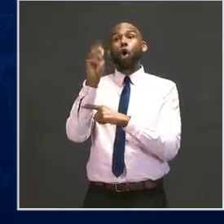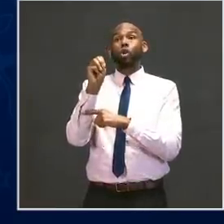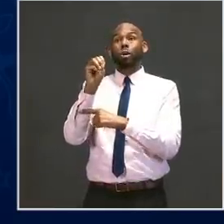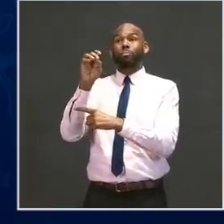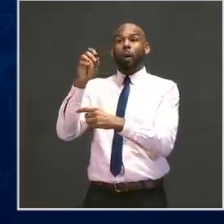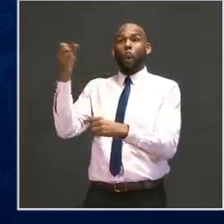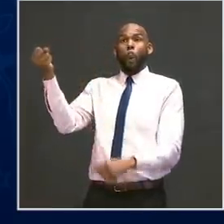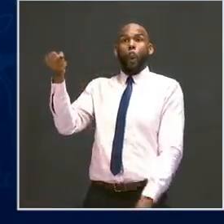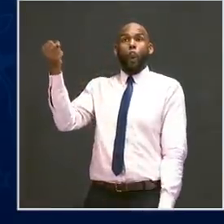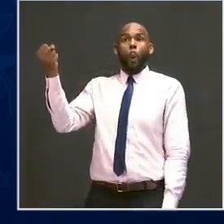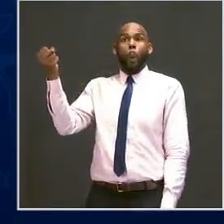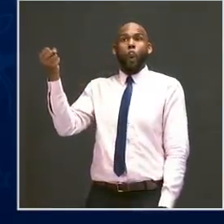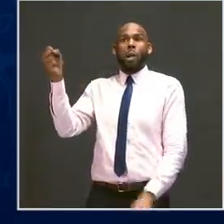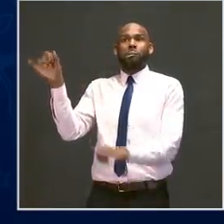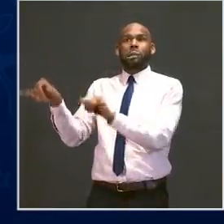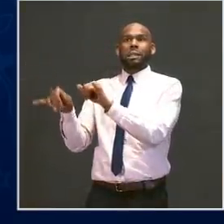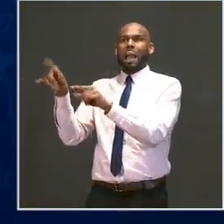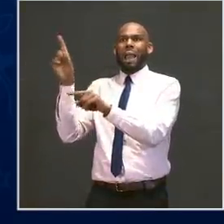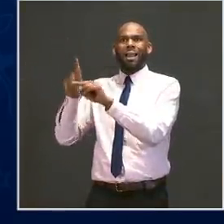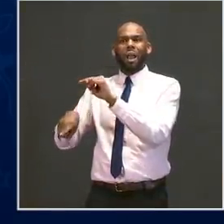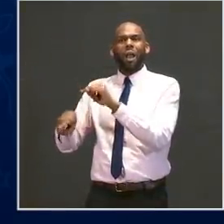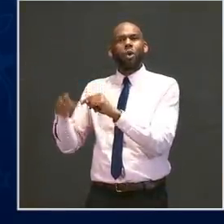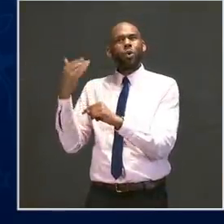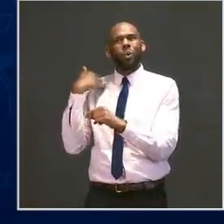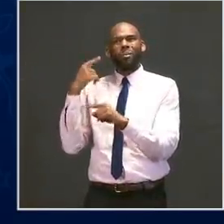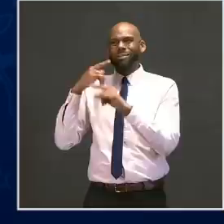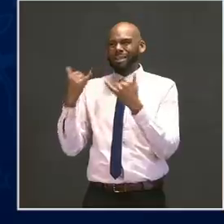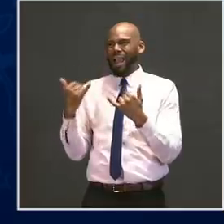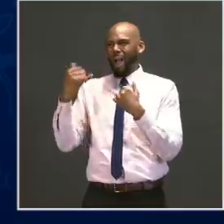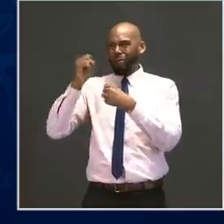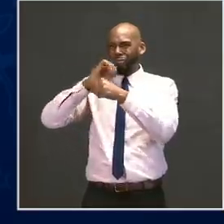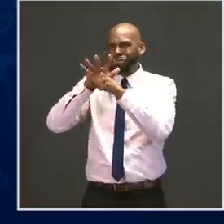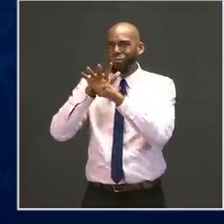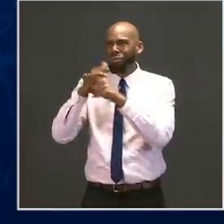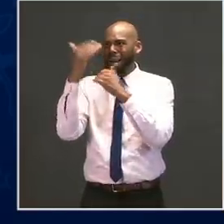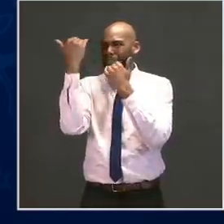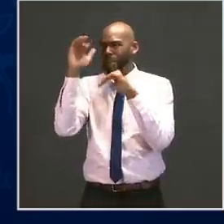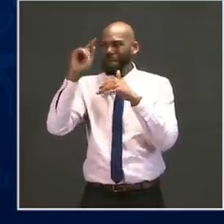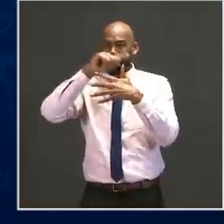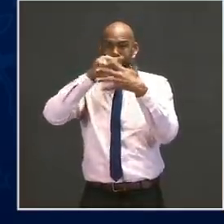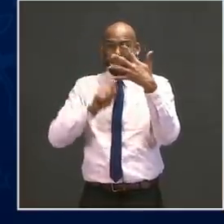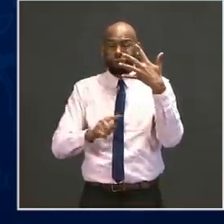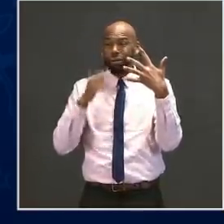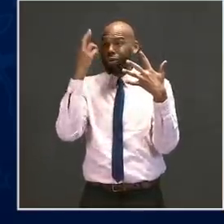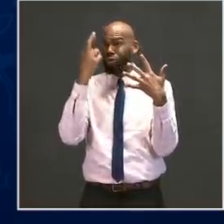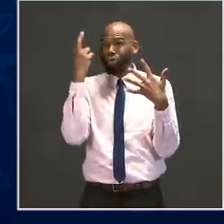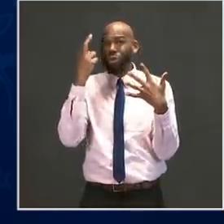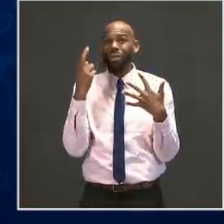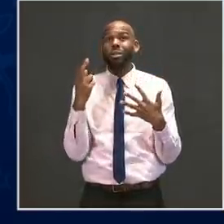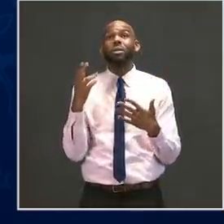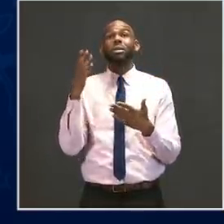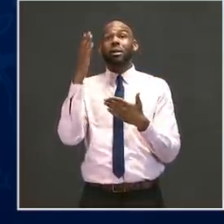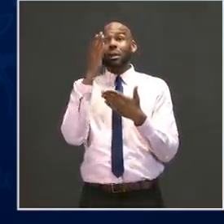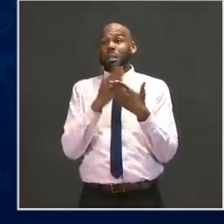due to COVID-19 capacity limitations or other reasons, some migrants are processed for removal, provided a notice to appear,